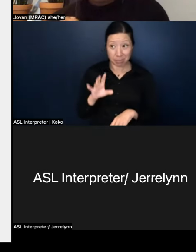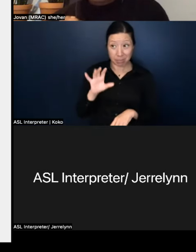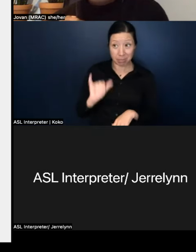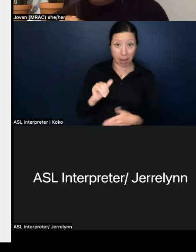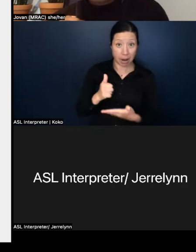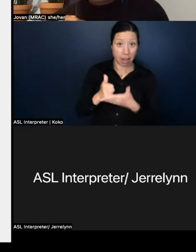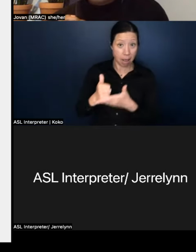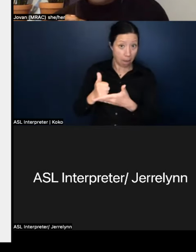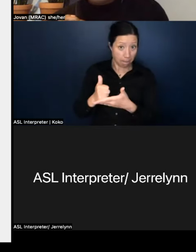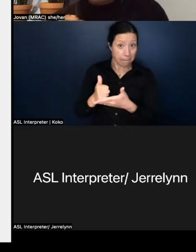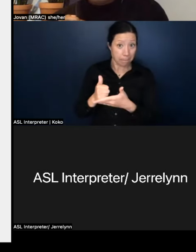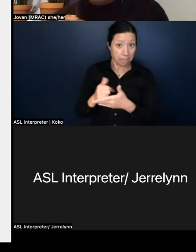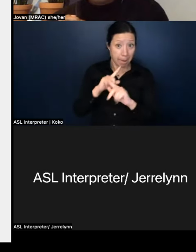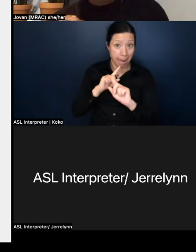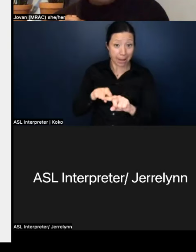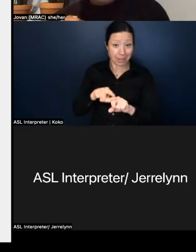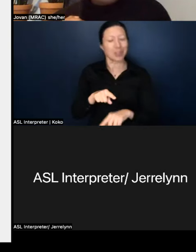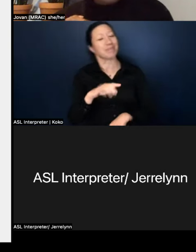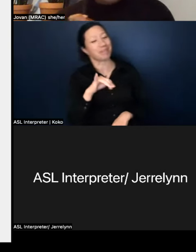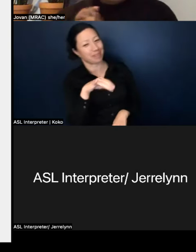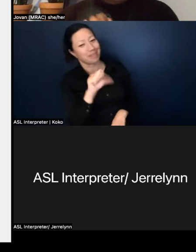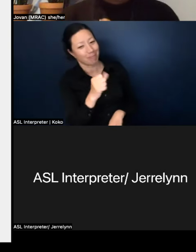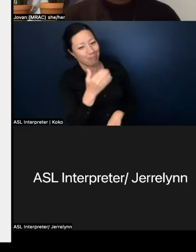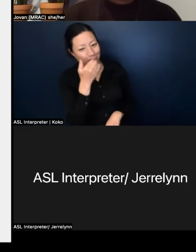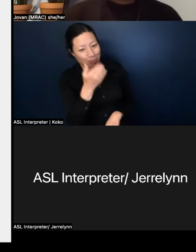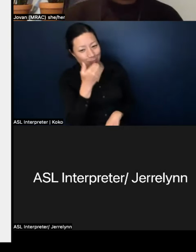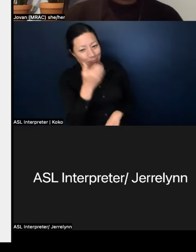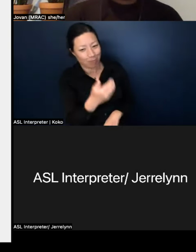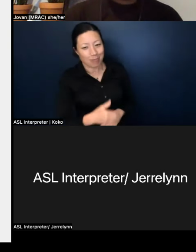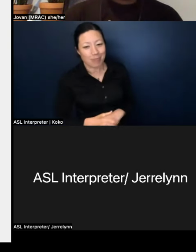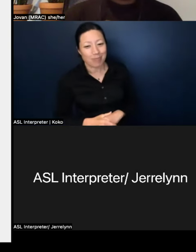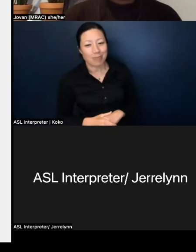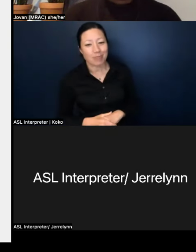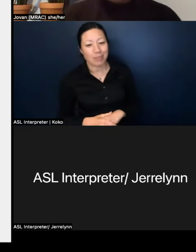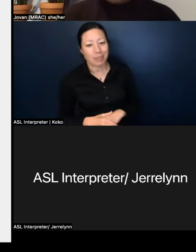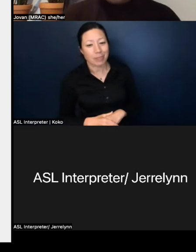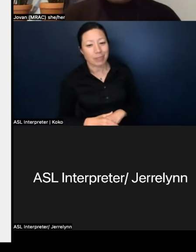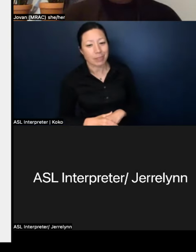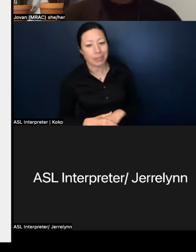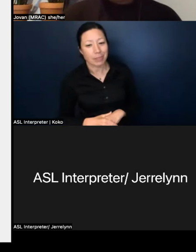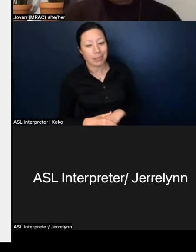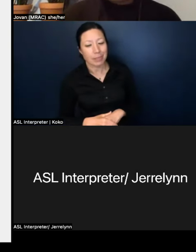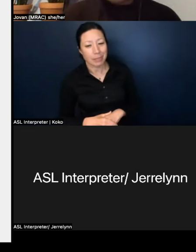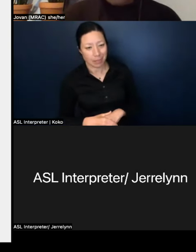[Mirella] Yes, thank you, all right. So then when awardees are eventually announced,